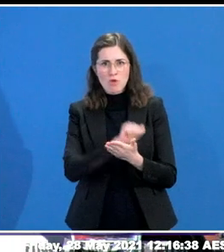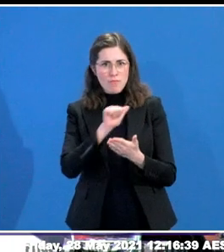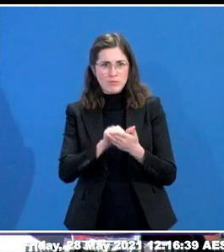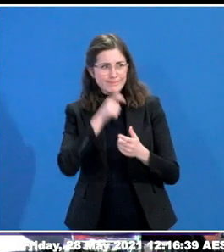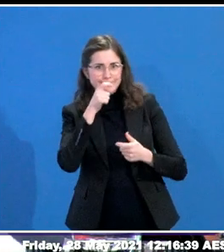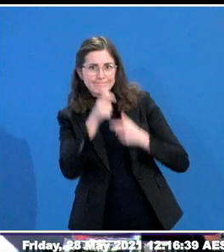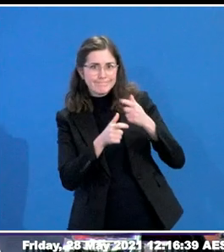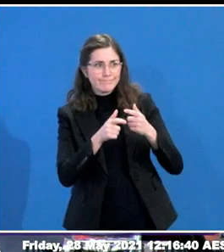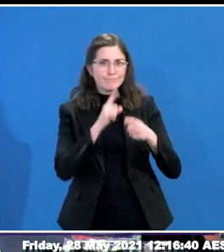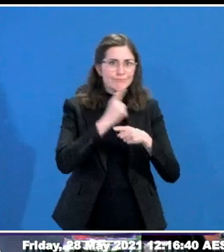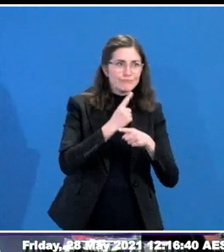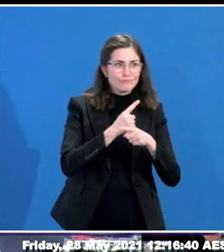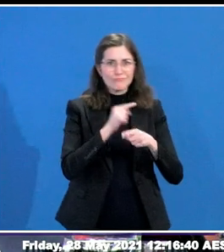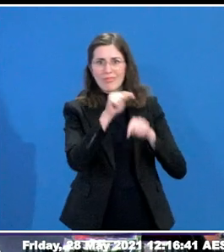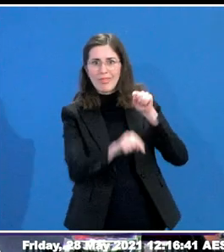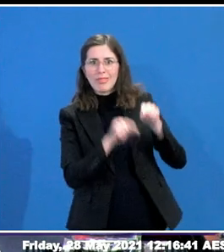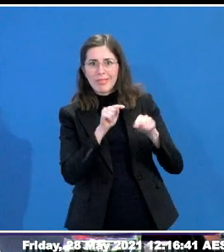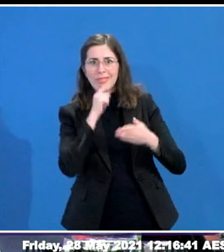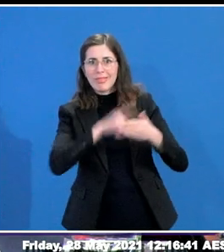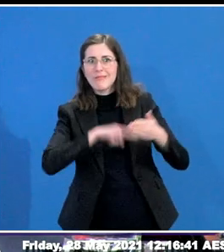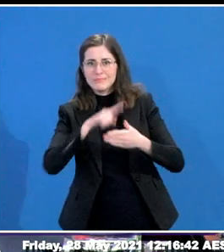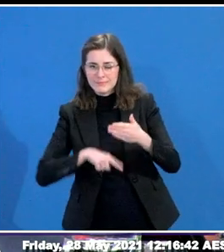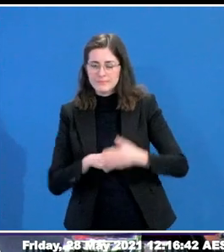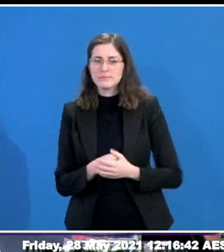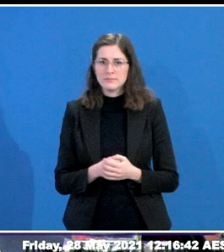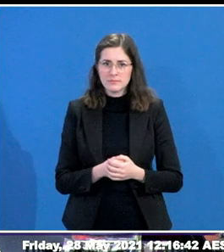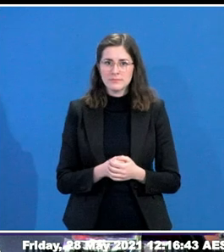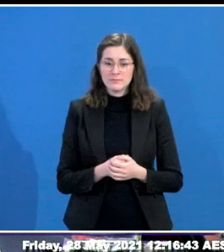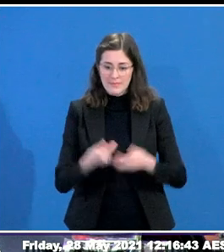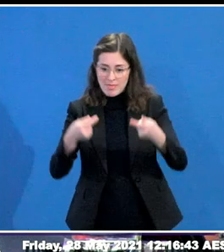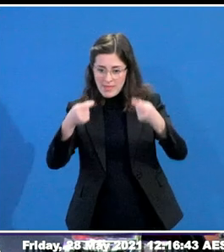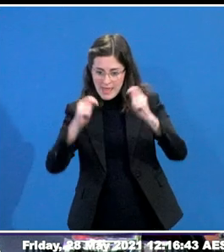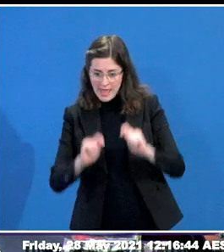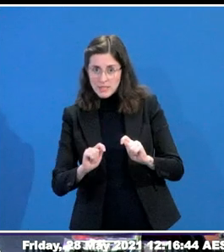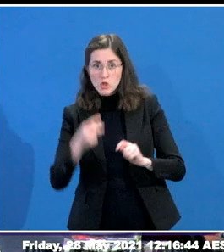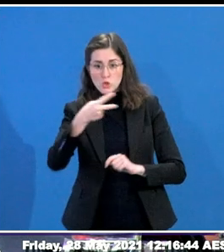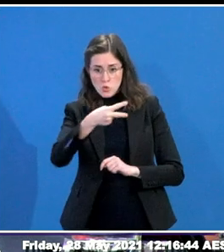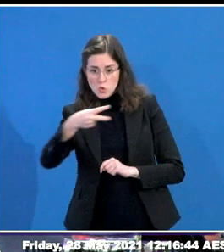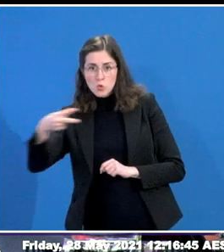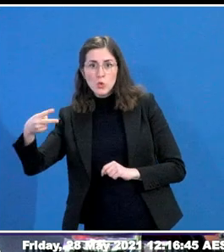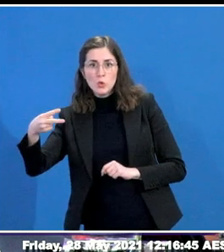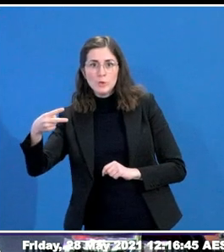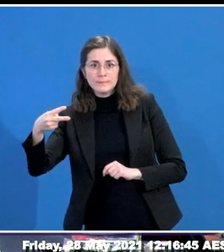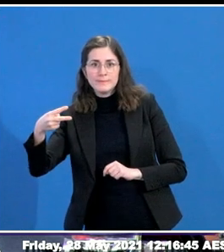Then the next two bullet points relating to unauthorised absences